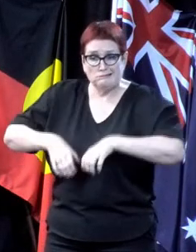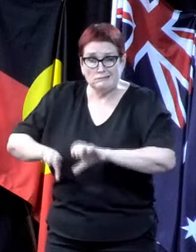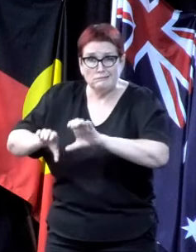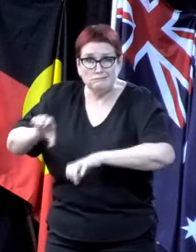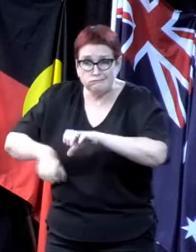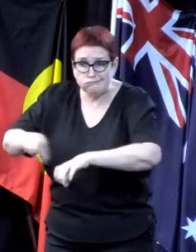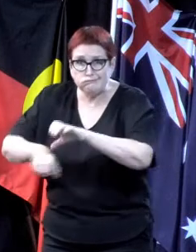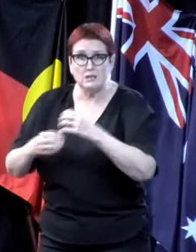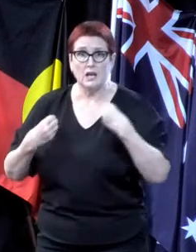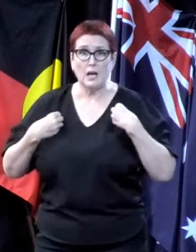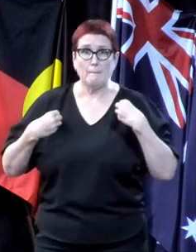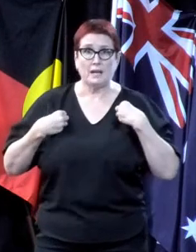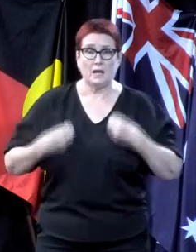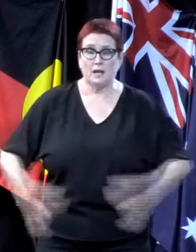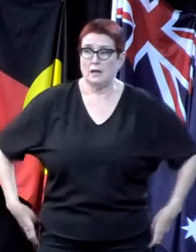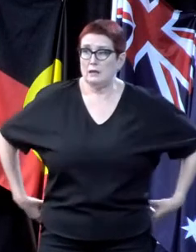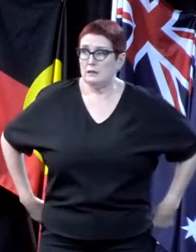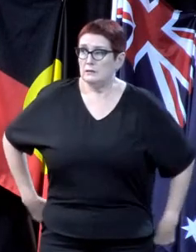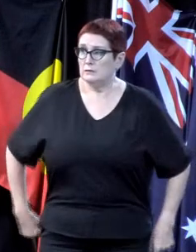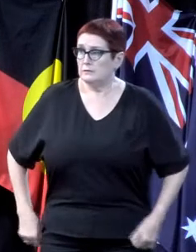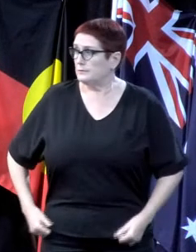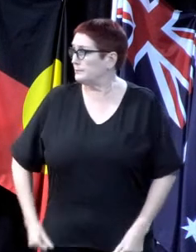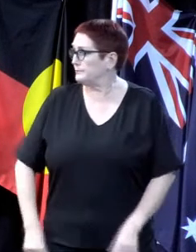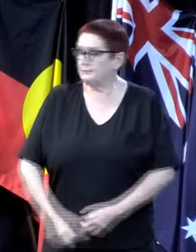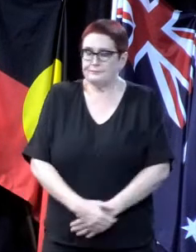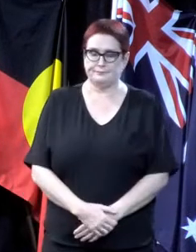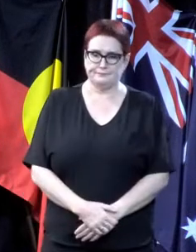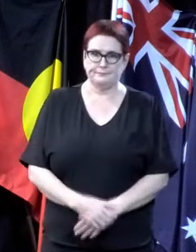I think, given my background, is also the negatives.